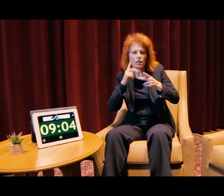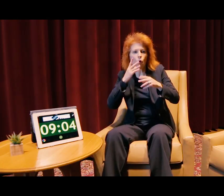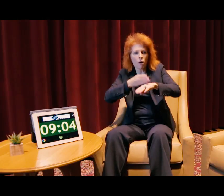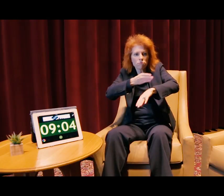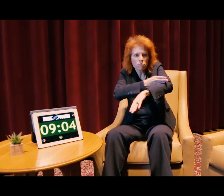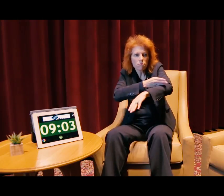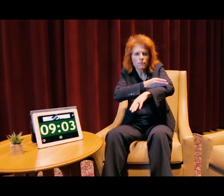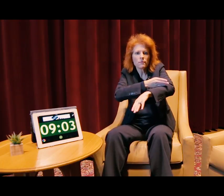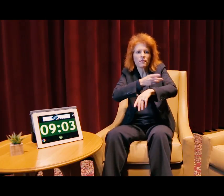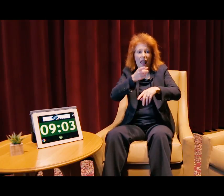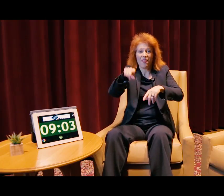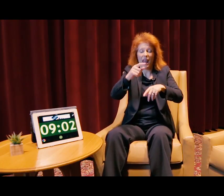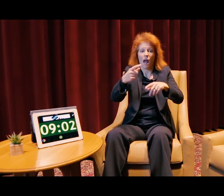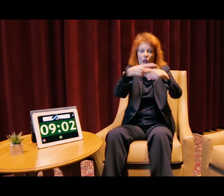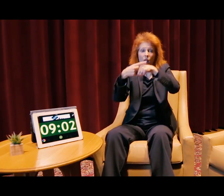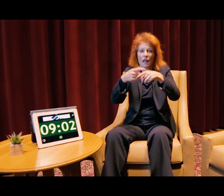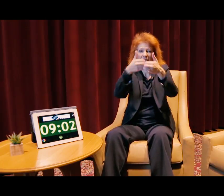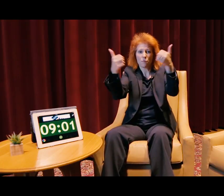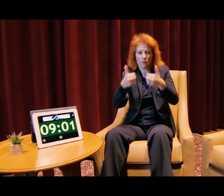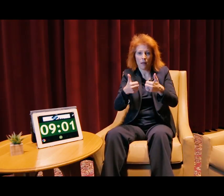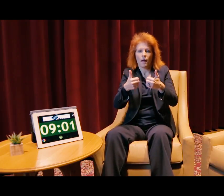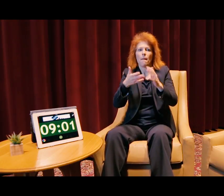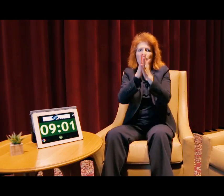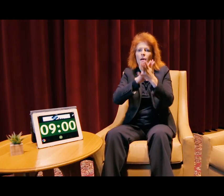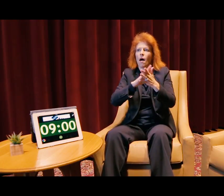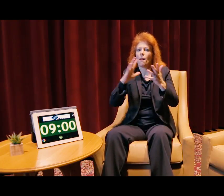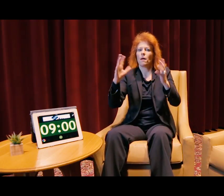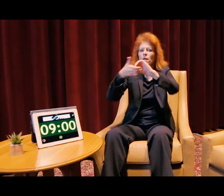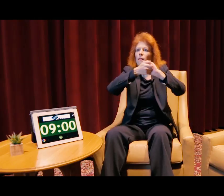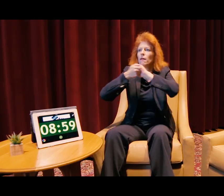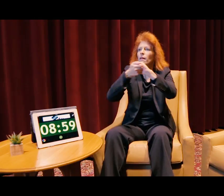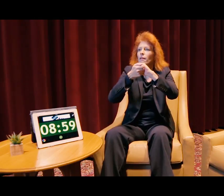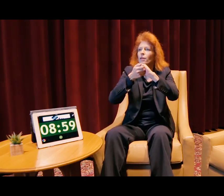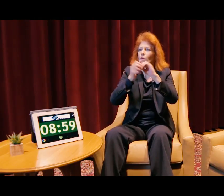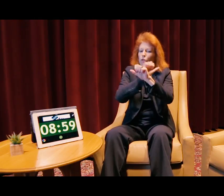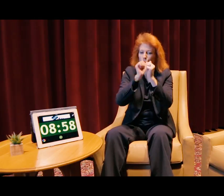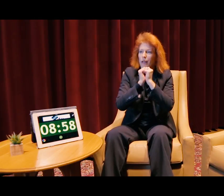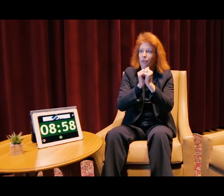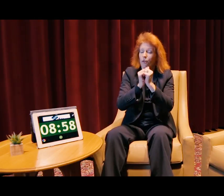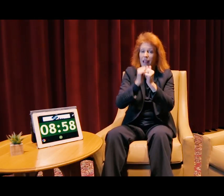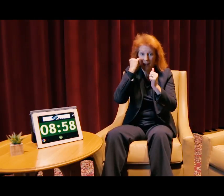as a family and in doing that, if I can help the individuals in that system